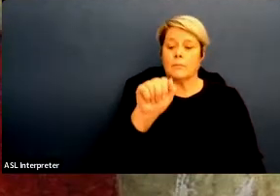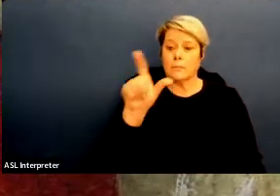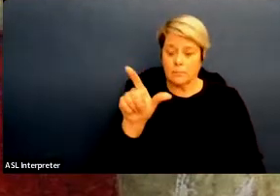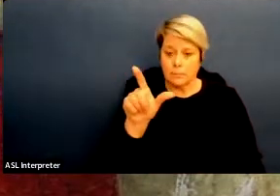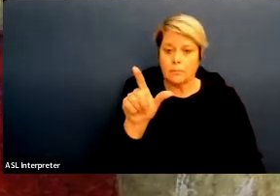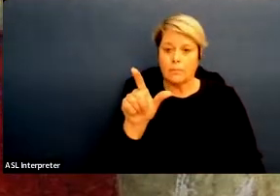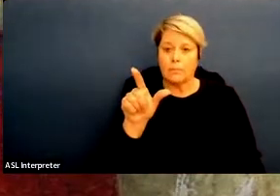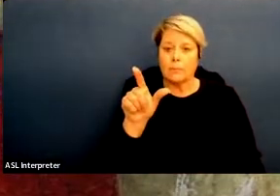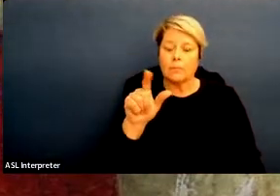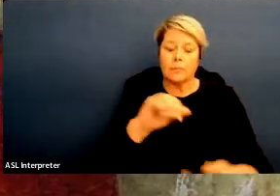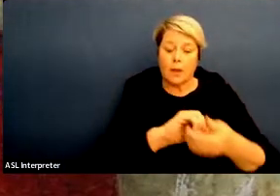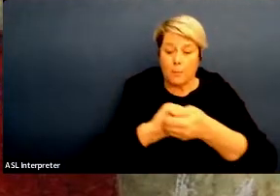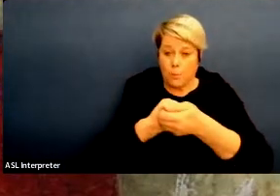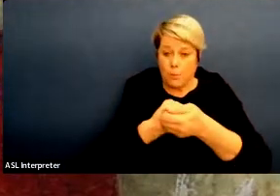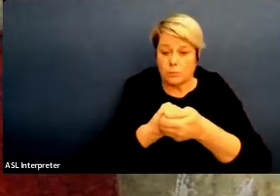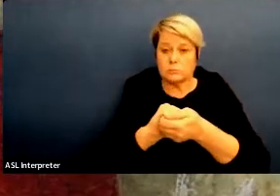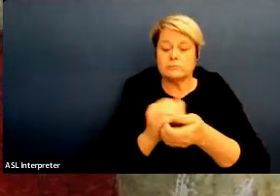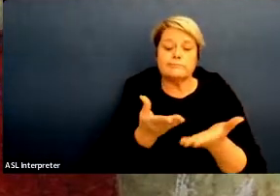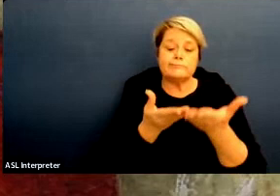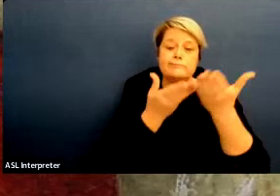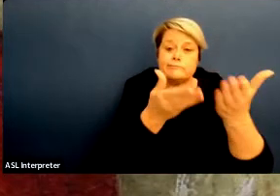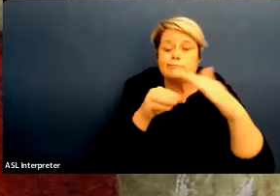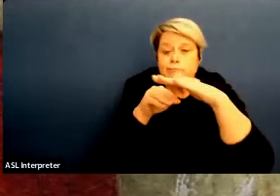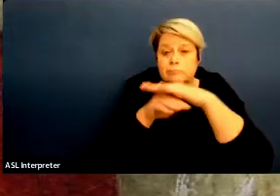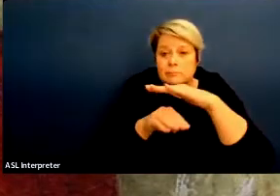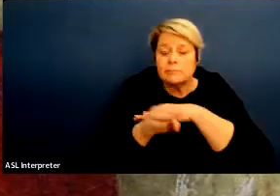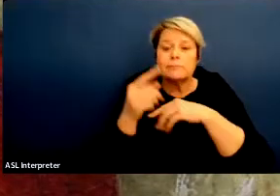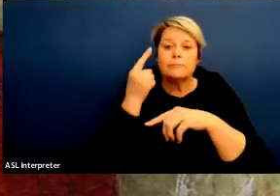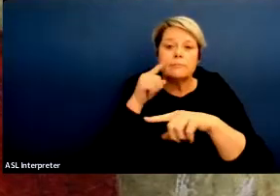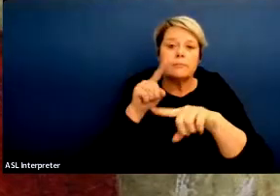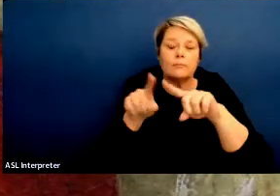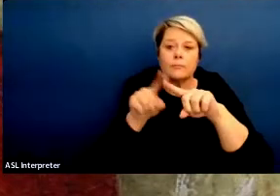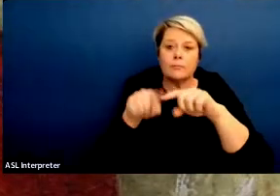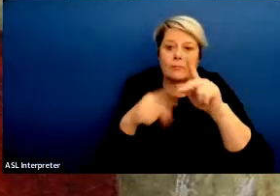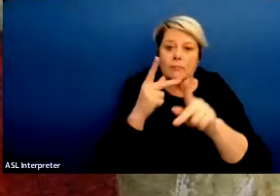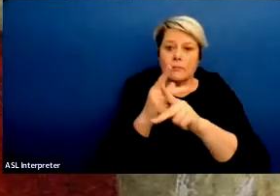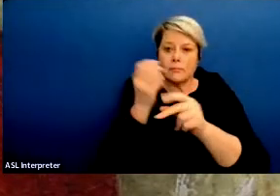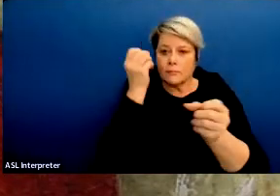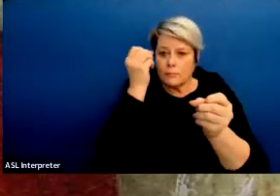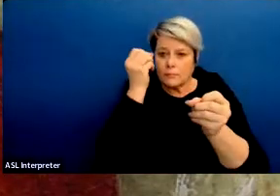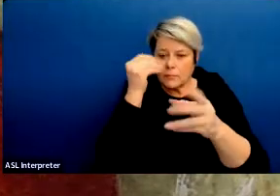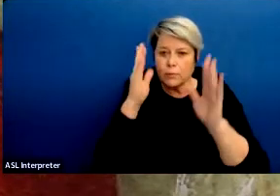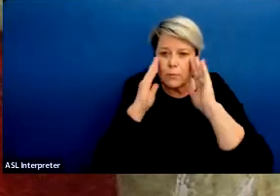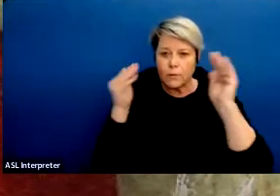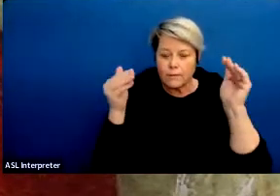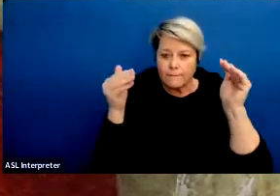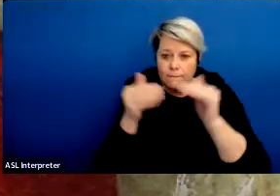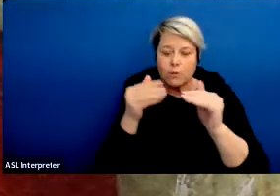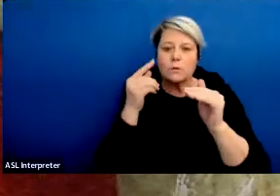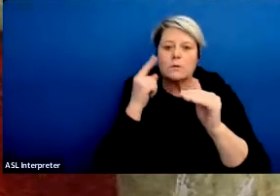Hold on just a second the NAL I specialized information centers in partnerships provide access to